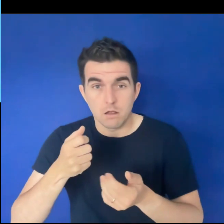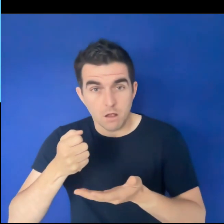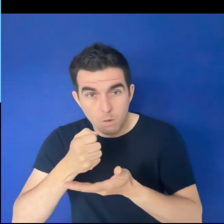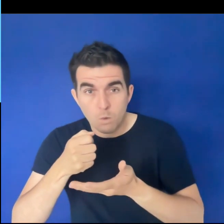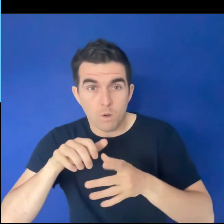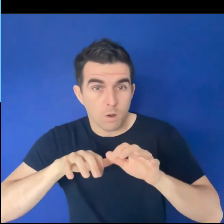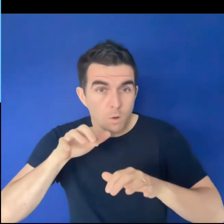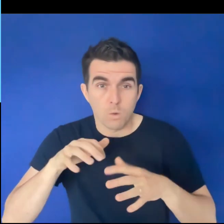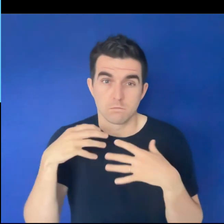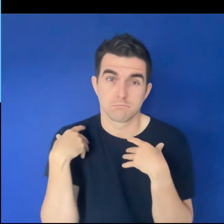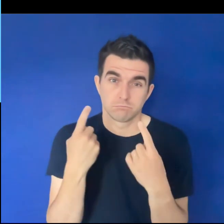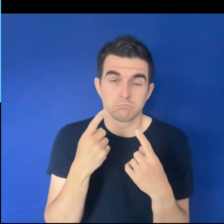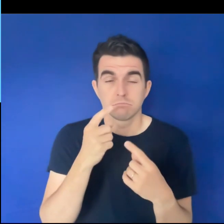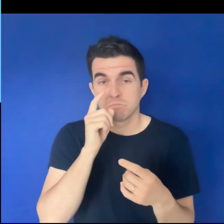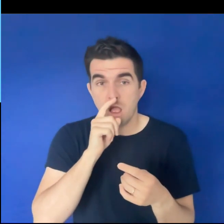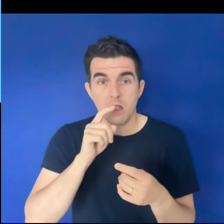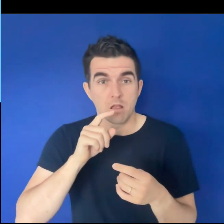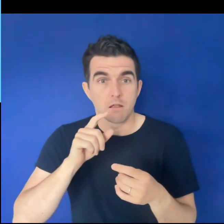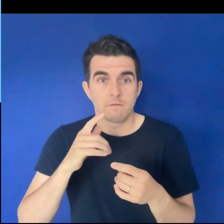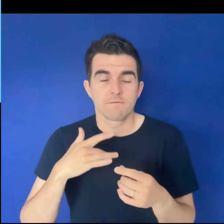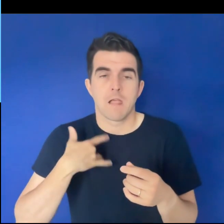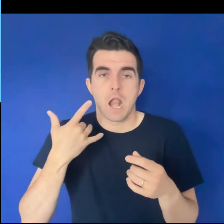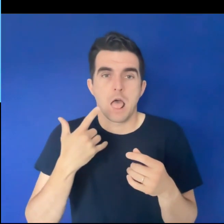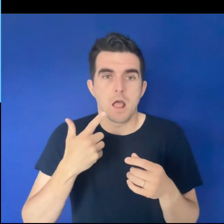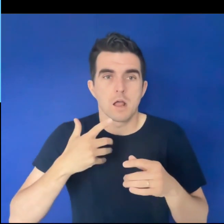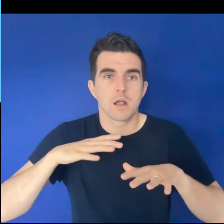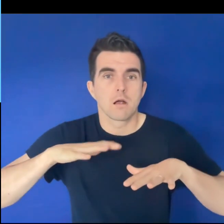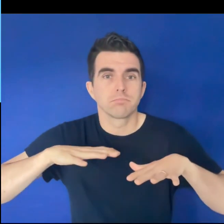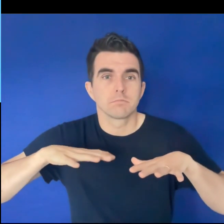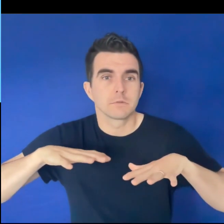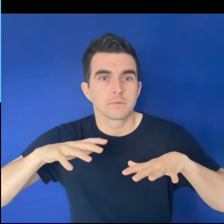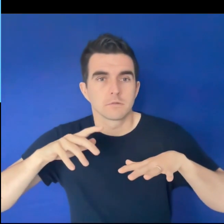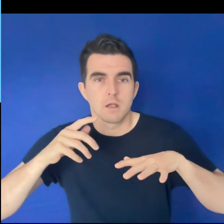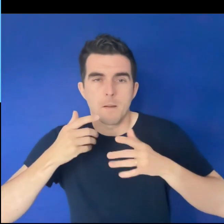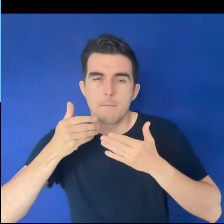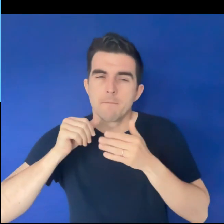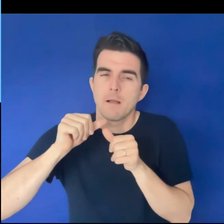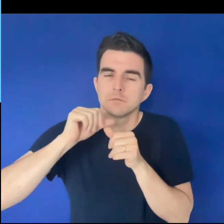You can also activate haptic feedback to better understand what’s happening in the game.